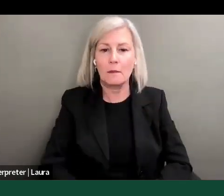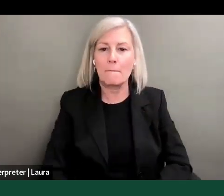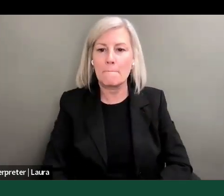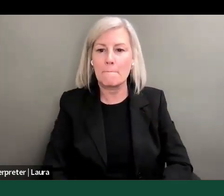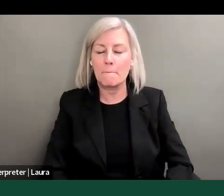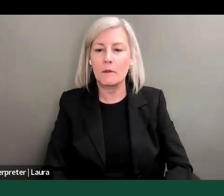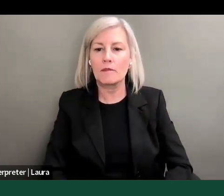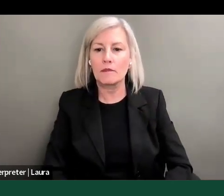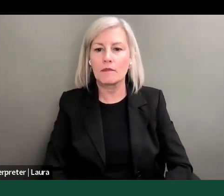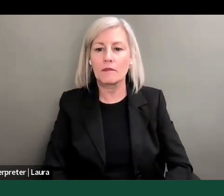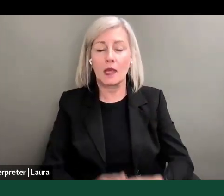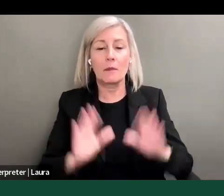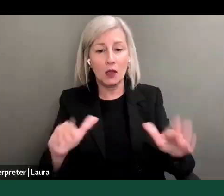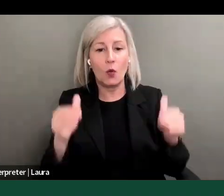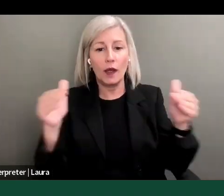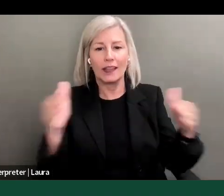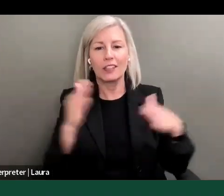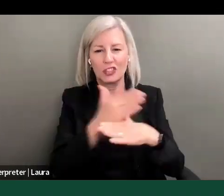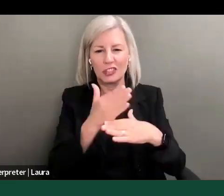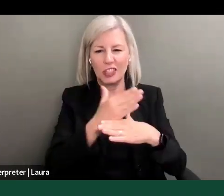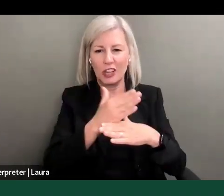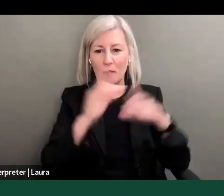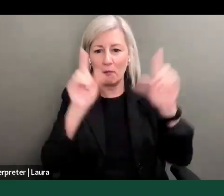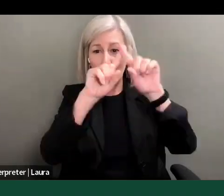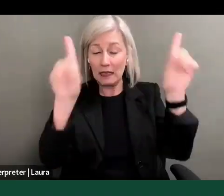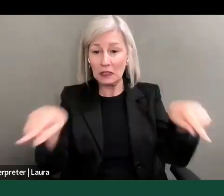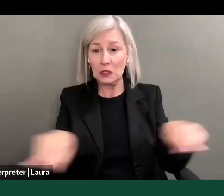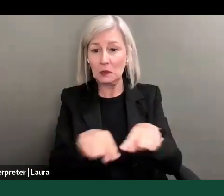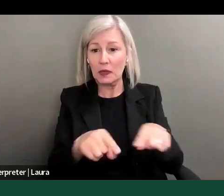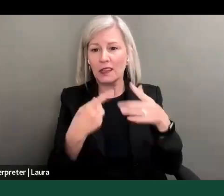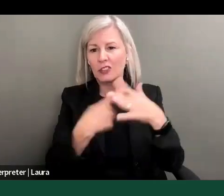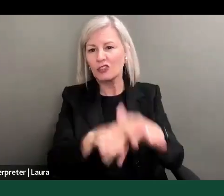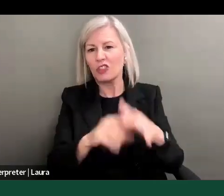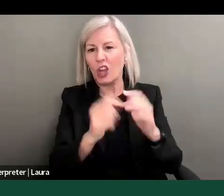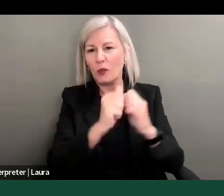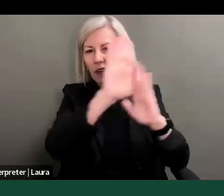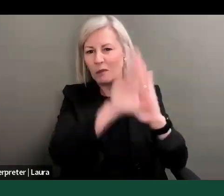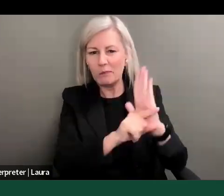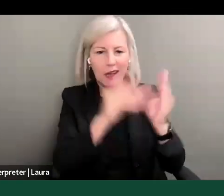I am going to share my screen and just get started with a little background and